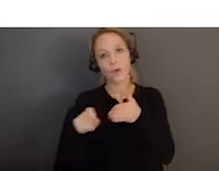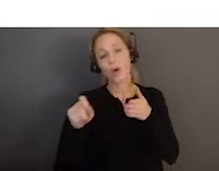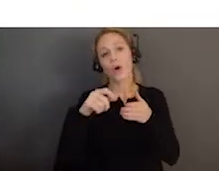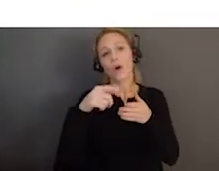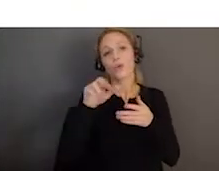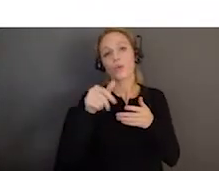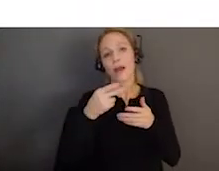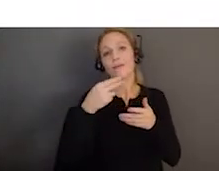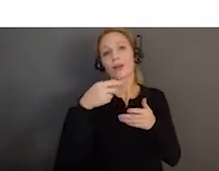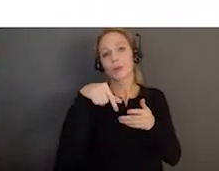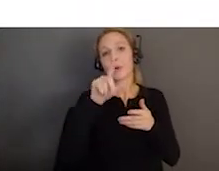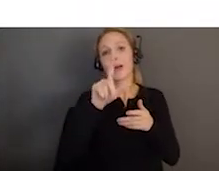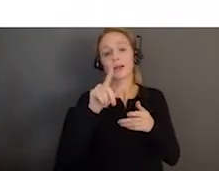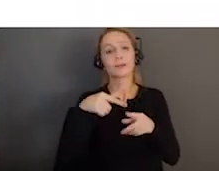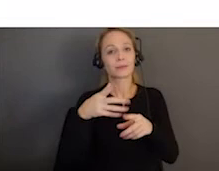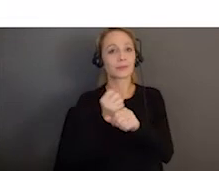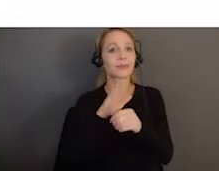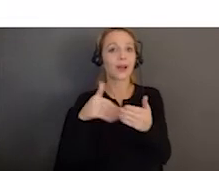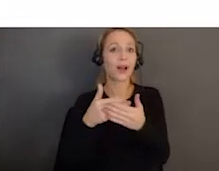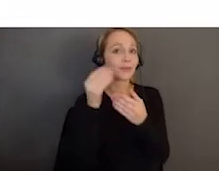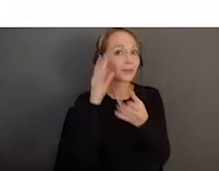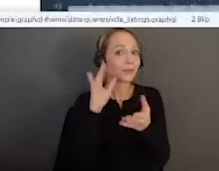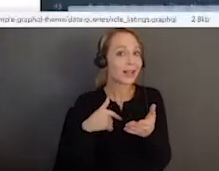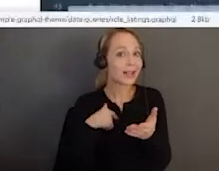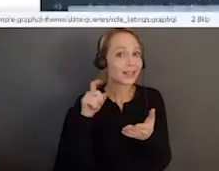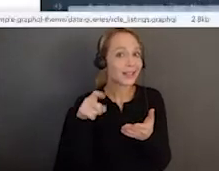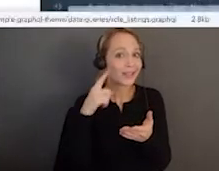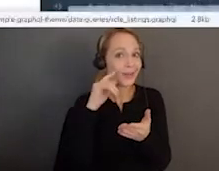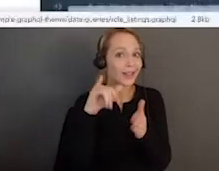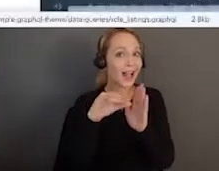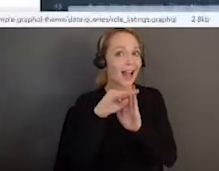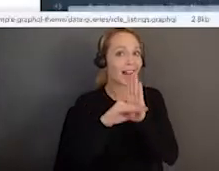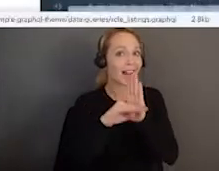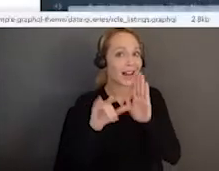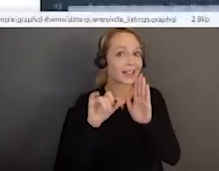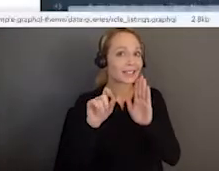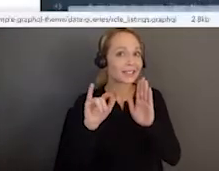DATA I NEED FOR THE LISTING PAGE, SO LET'S HOP OVER TO THE DESIGN MANAGER REAL QUICK.